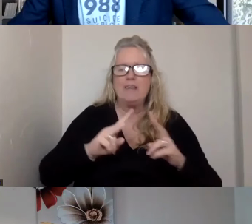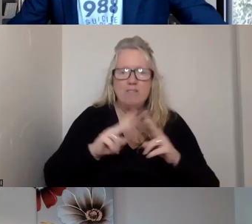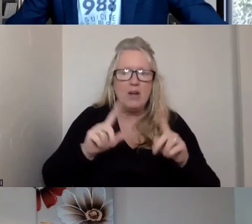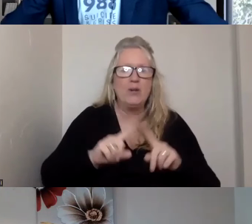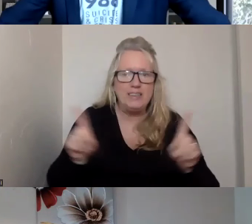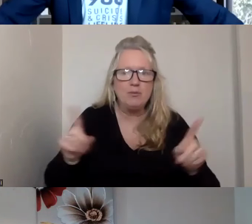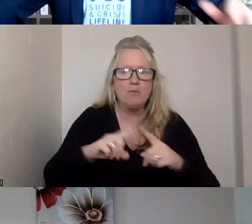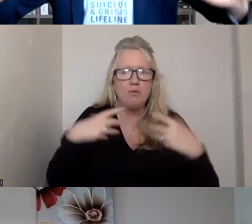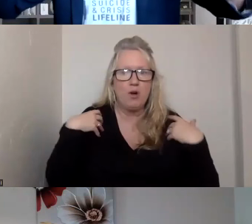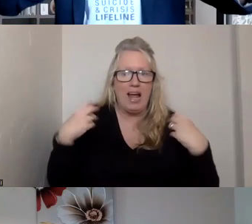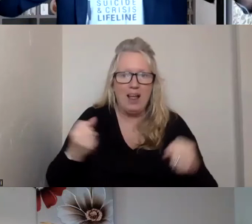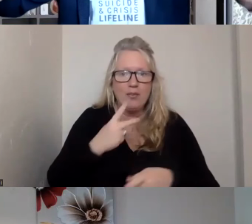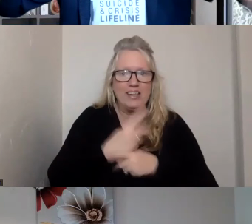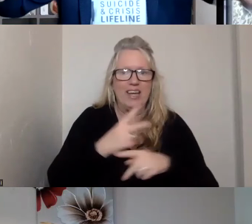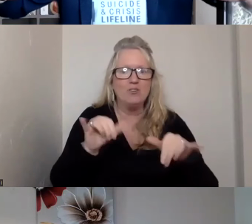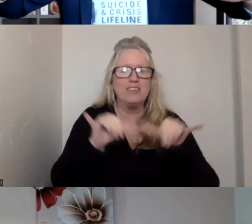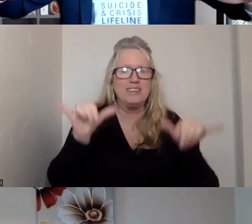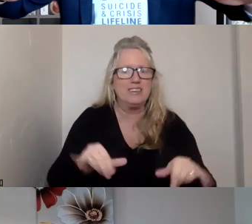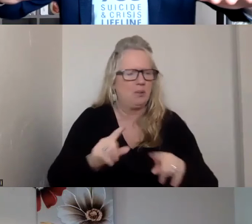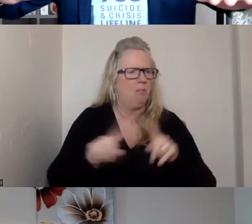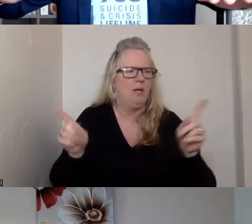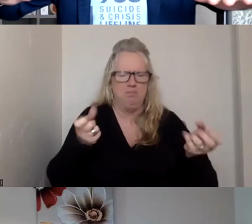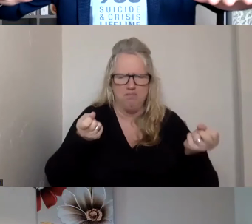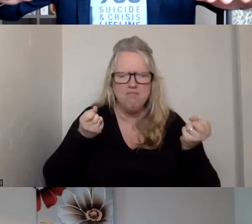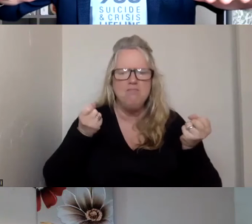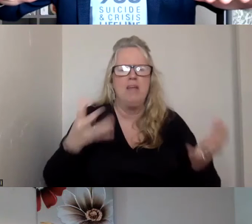THE HEALTH CARE SYSTEM, BUT SYSTEM OF THE PRACTICES THAT